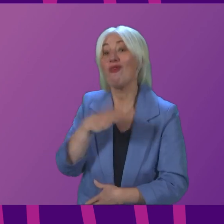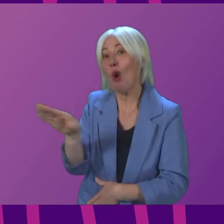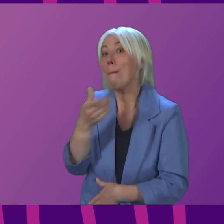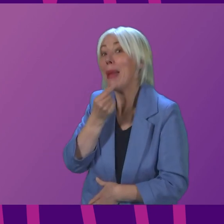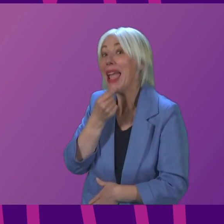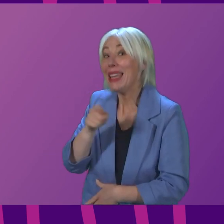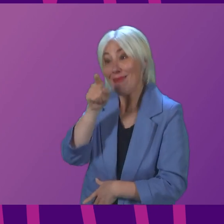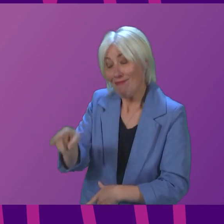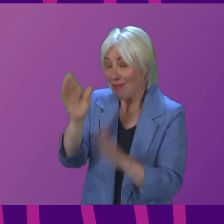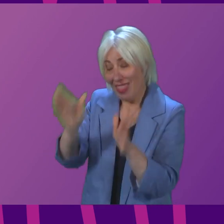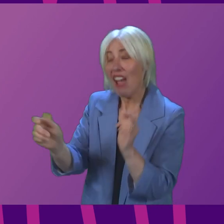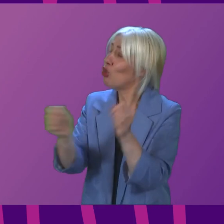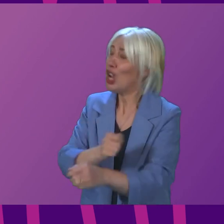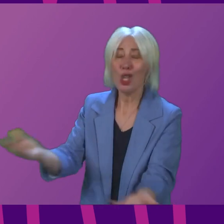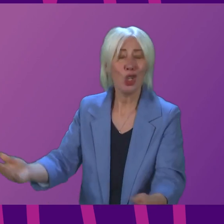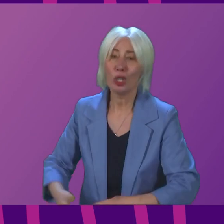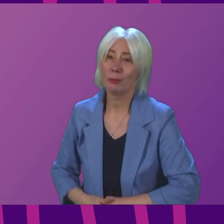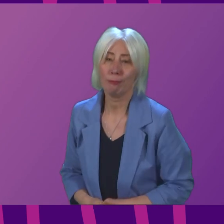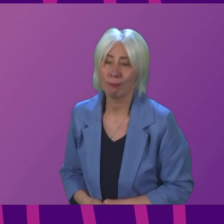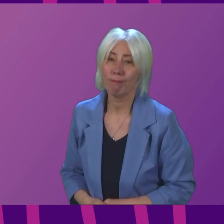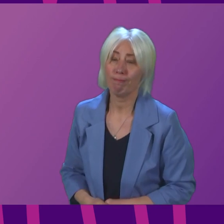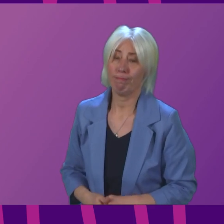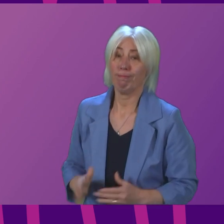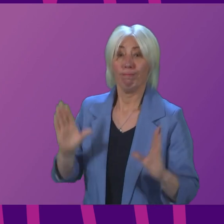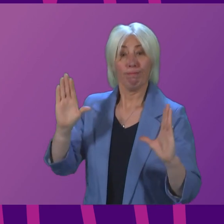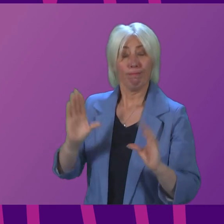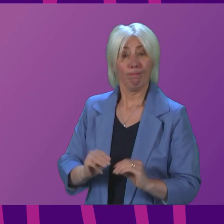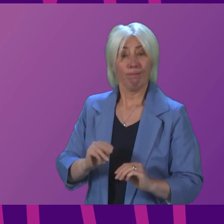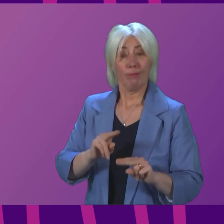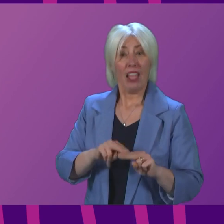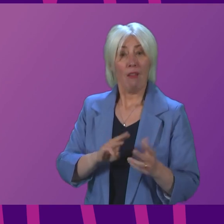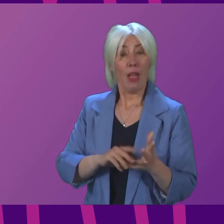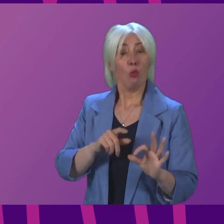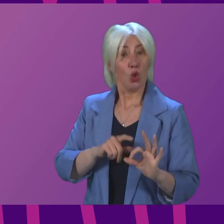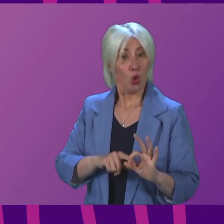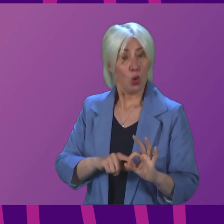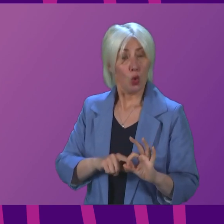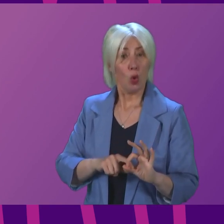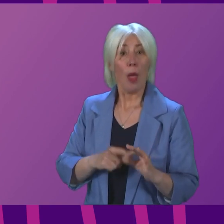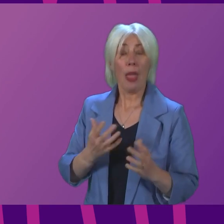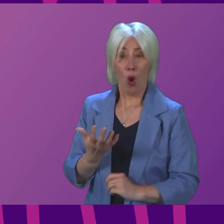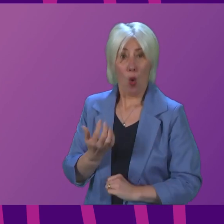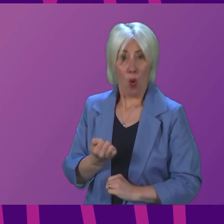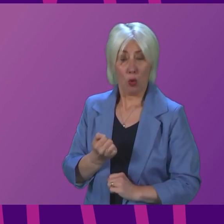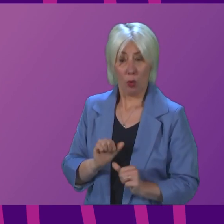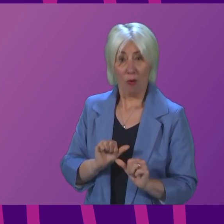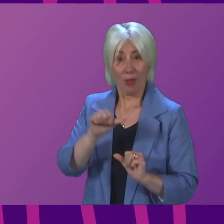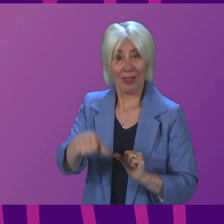There will be a brief pause before the next item of business.